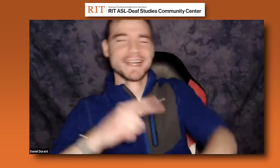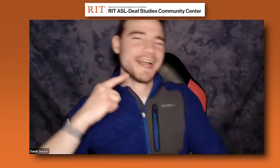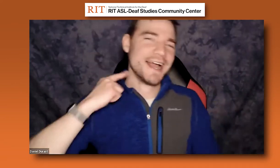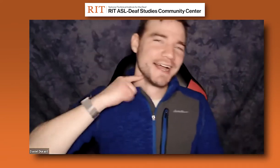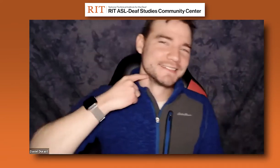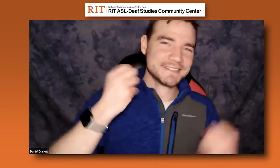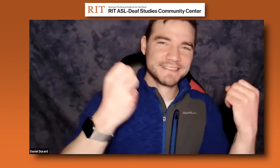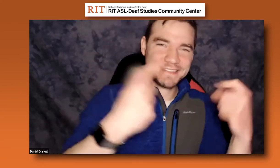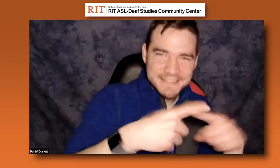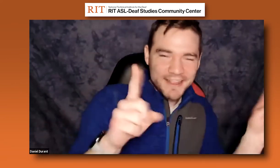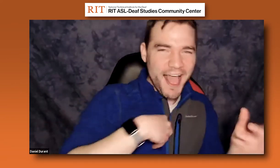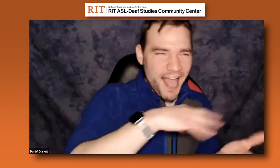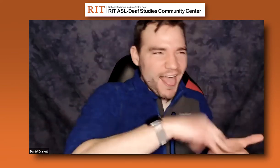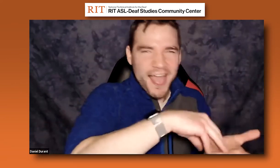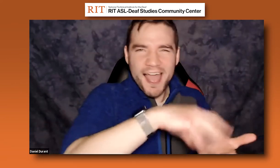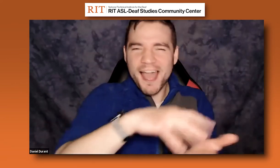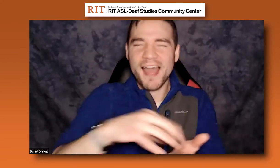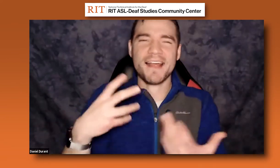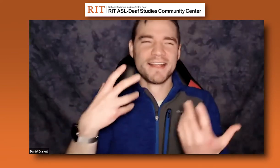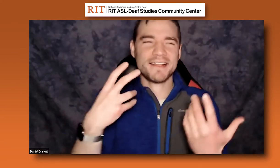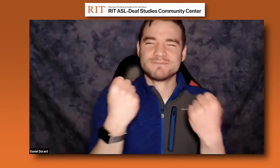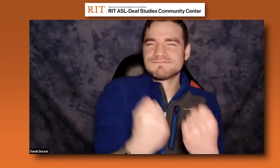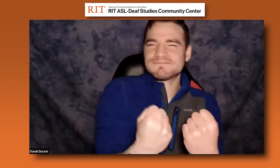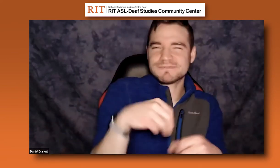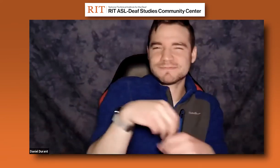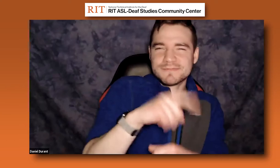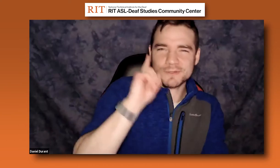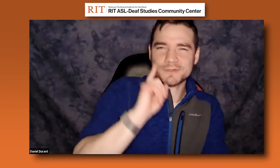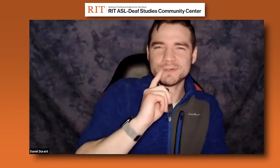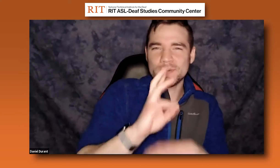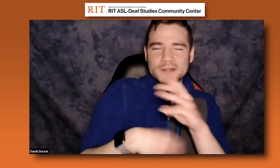different Deaf people with their different signing accents.